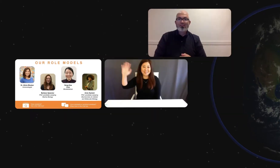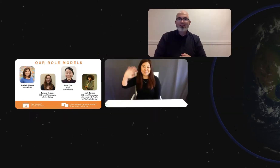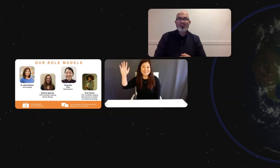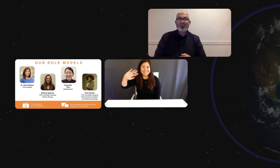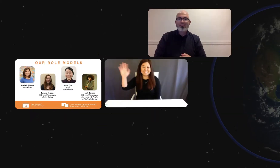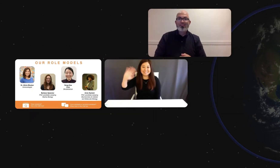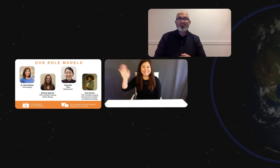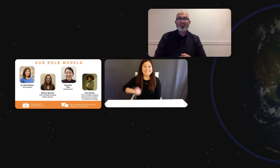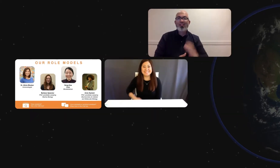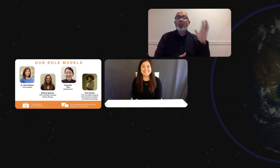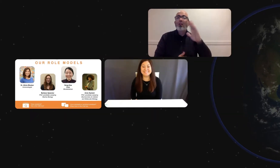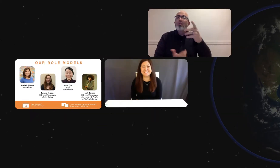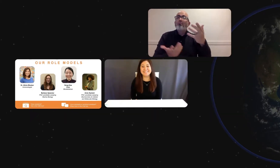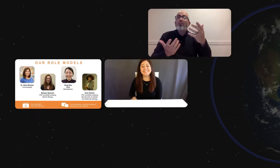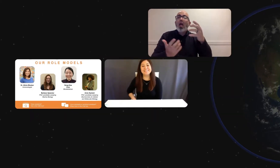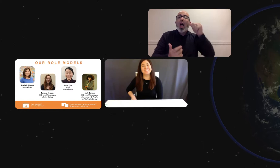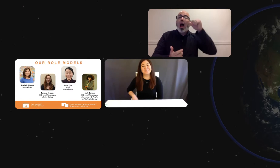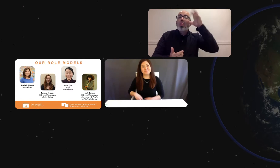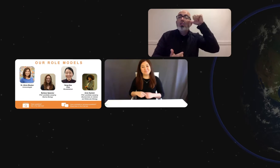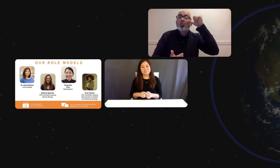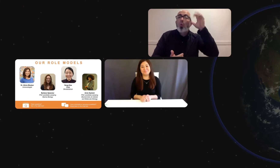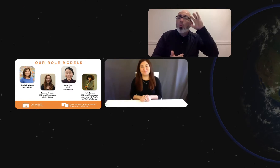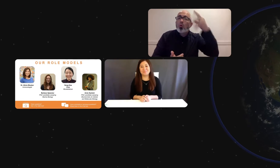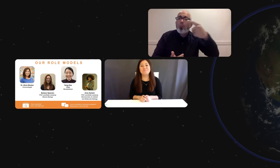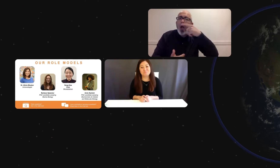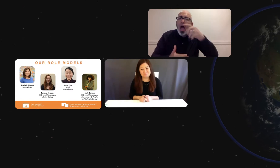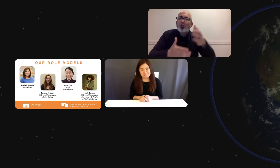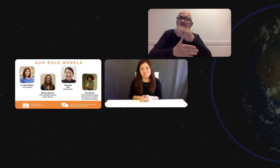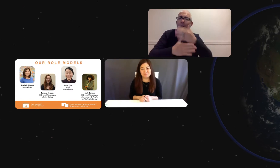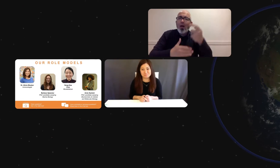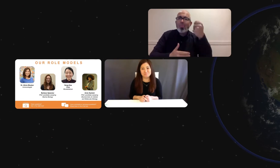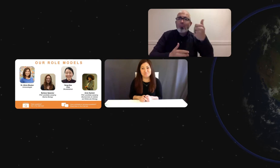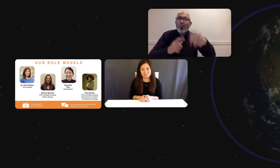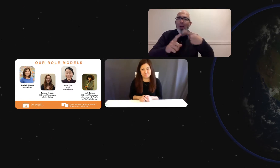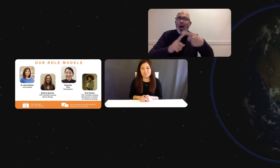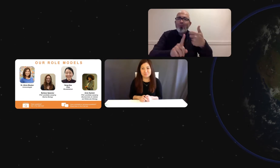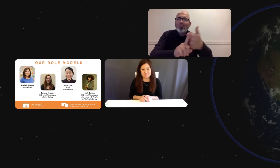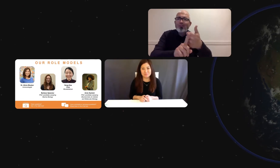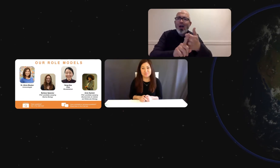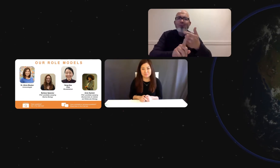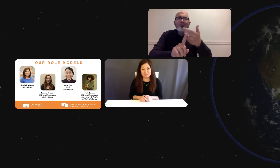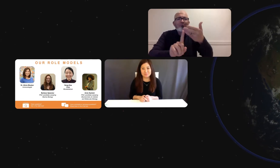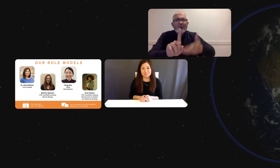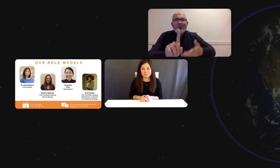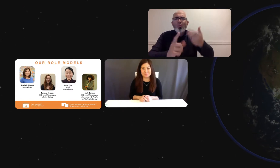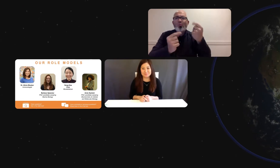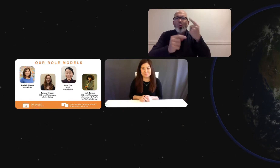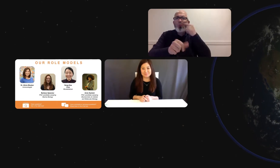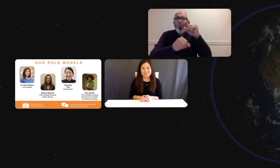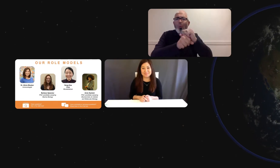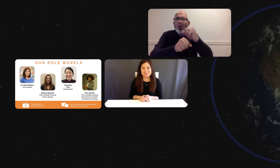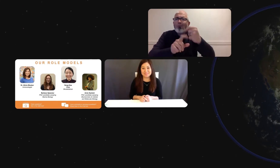Would you share a little bit about yourself, who you are, what you do for